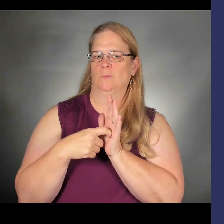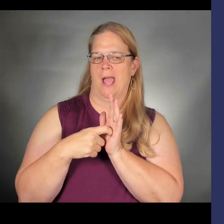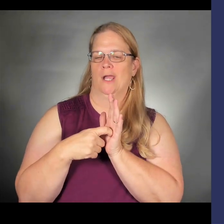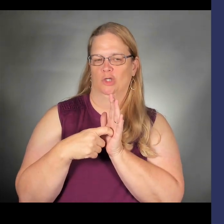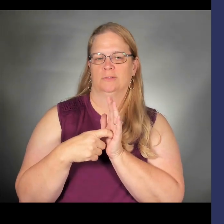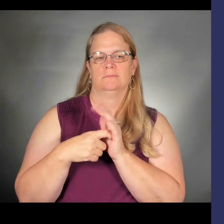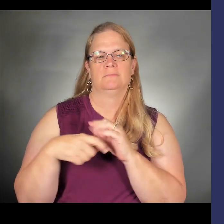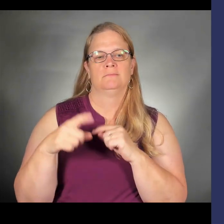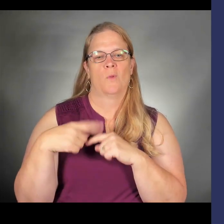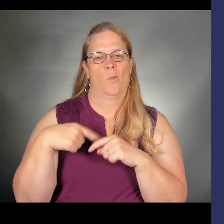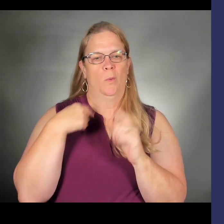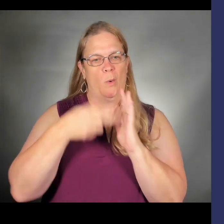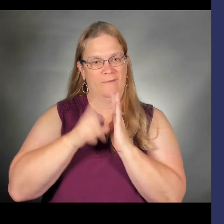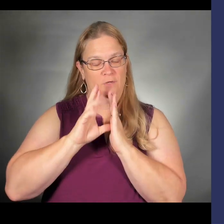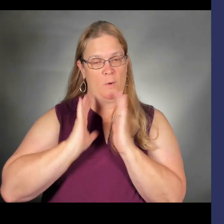This training is required.